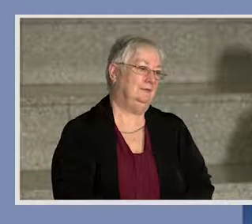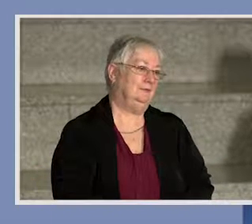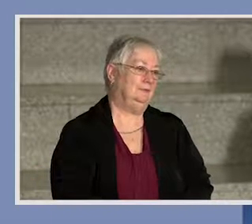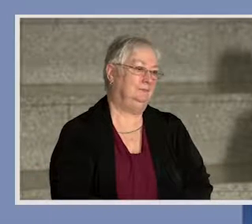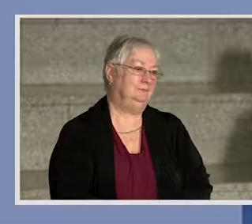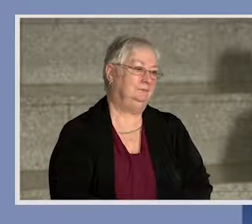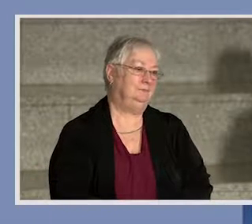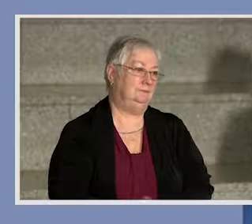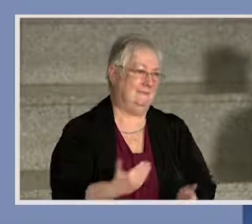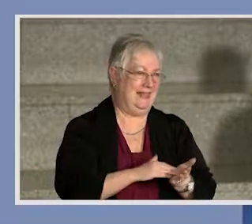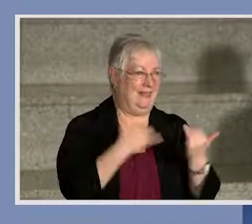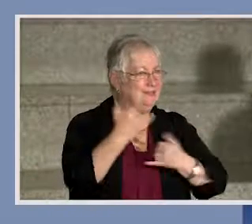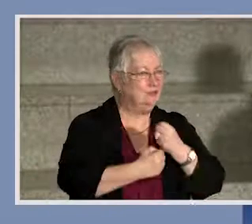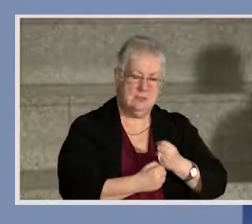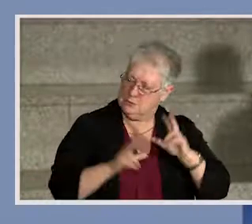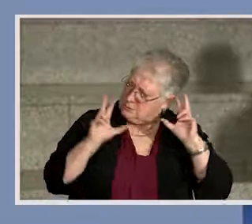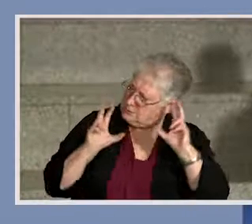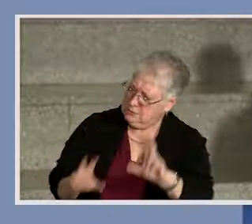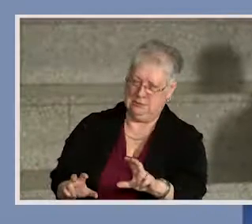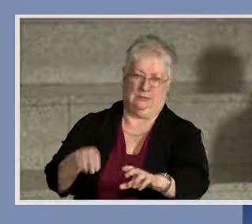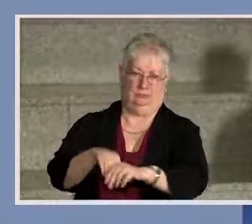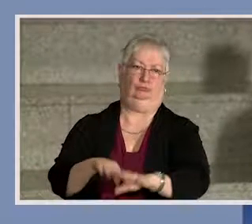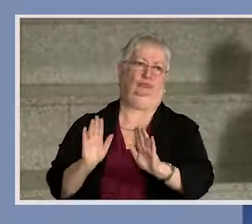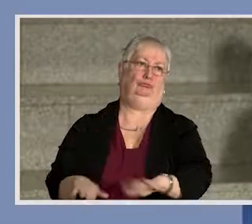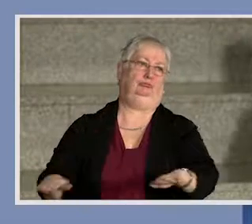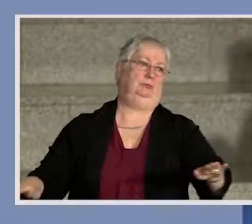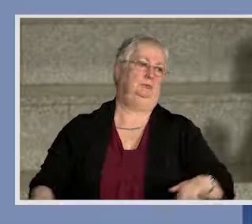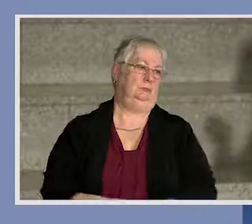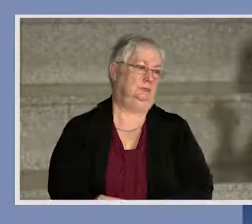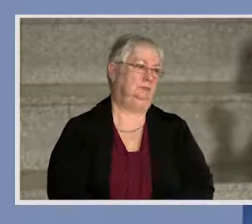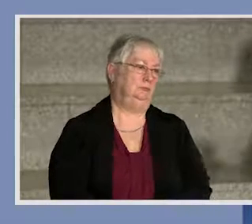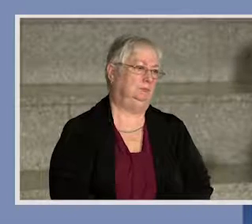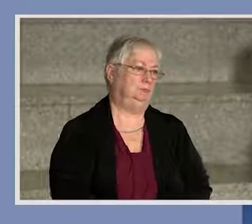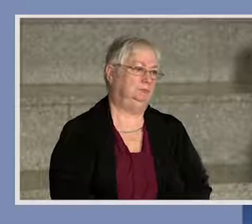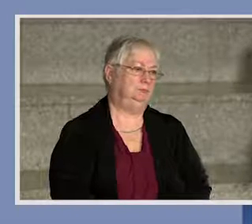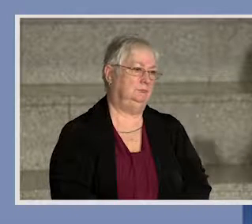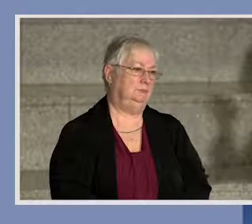WE ALSO PUT MORE MONEY INTO JOBS, INTO TRAINING AND INTO